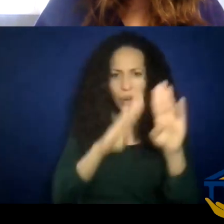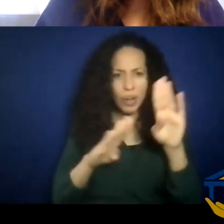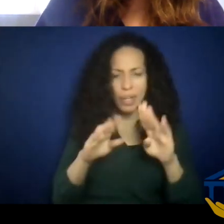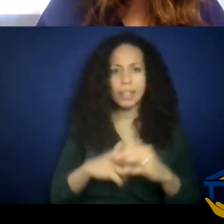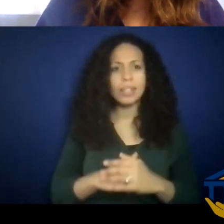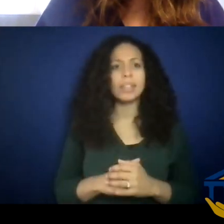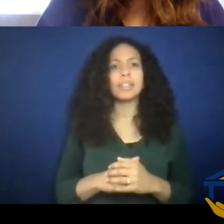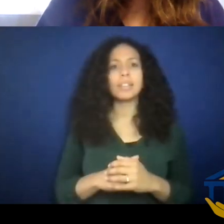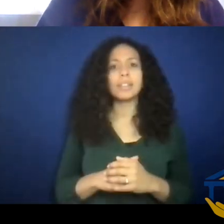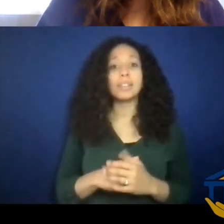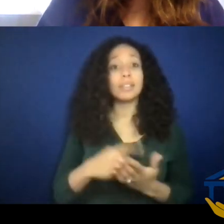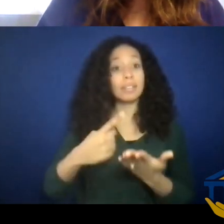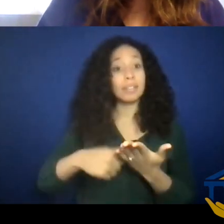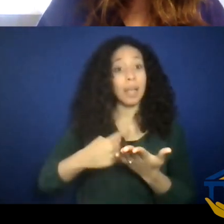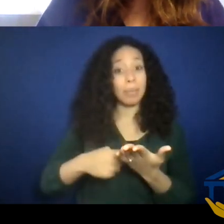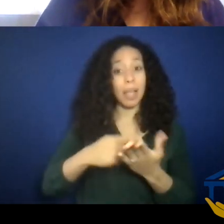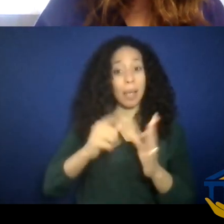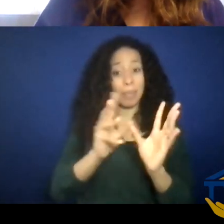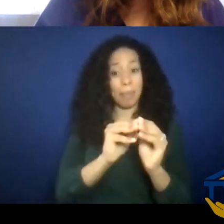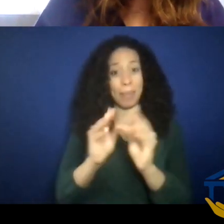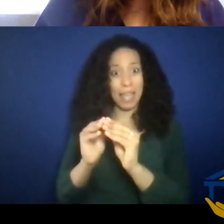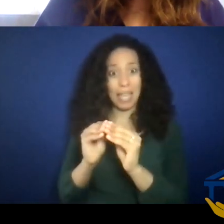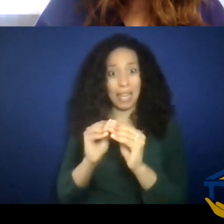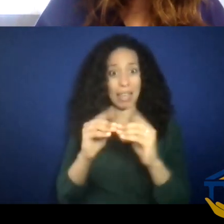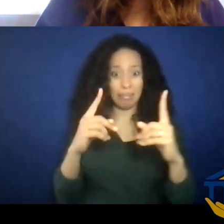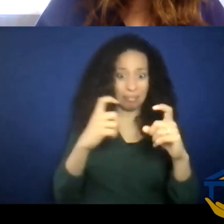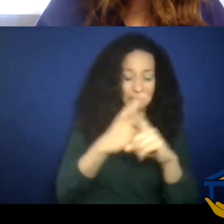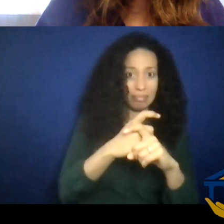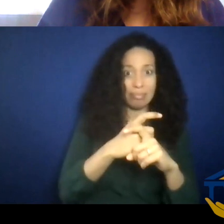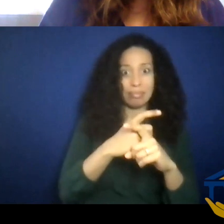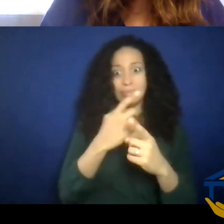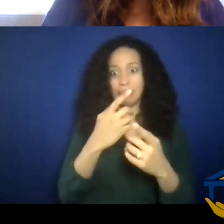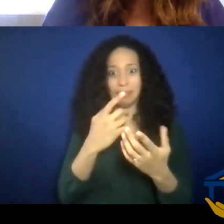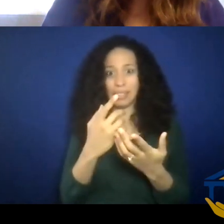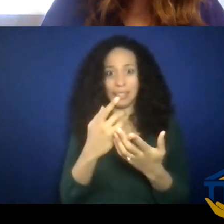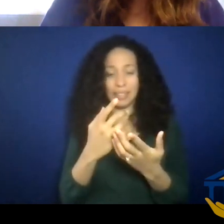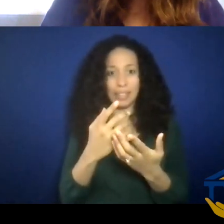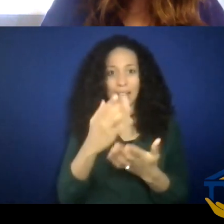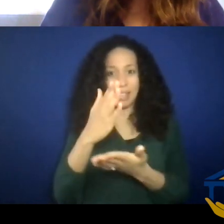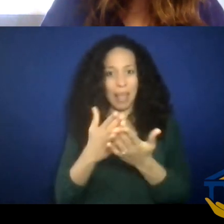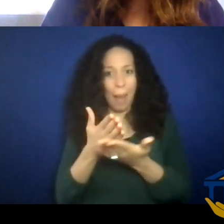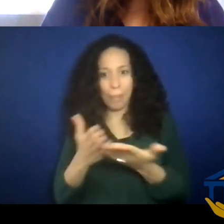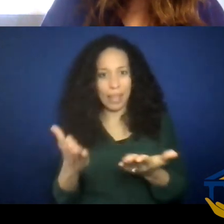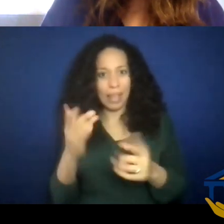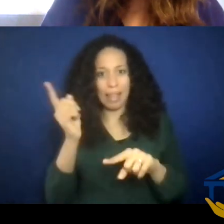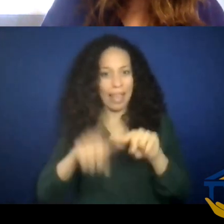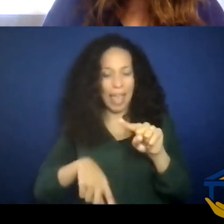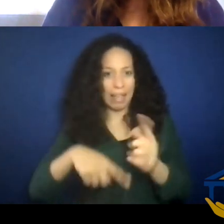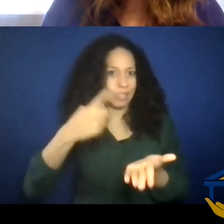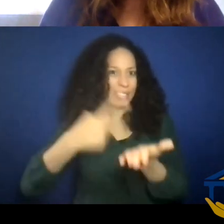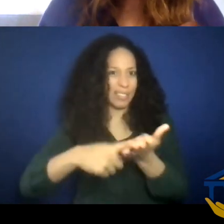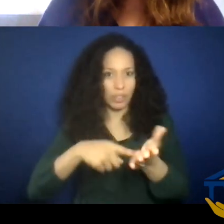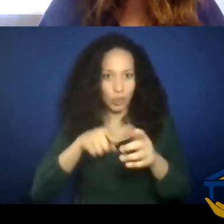a meeting are difficult and certain things cannot be fully discussed or people need to get back